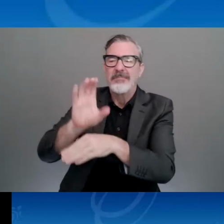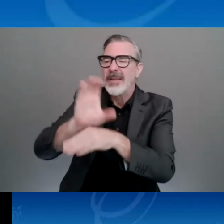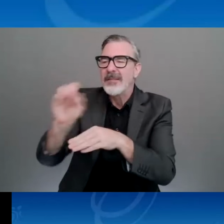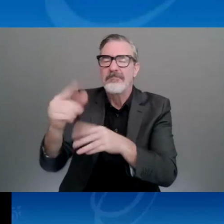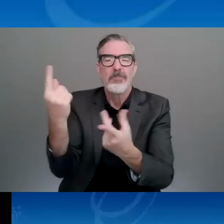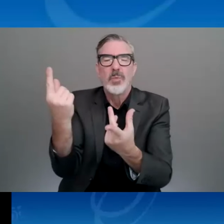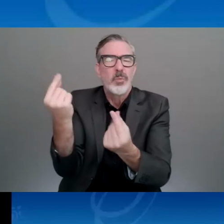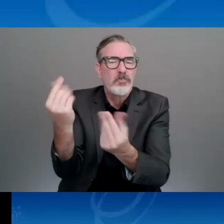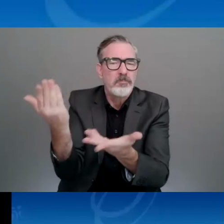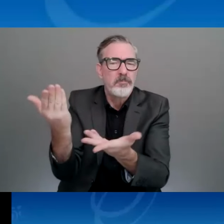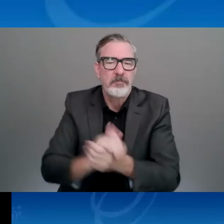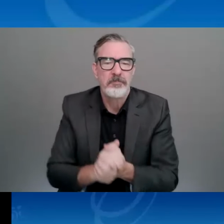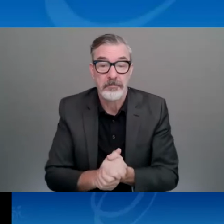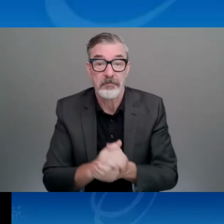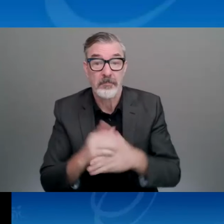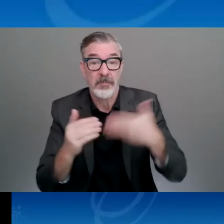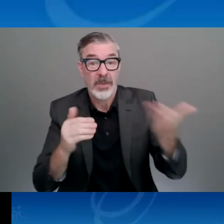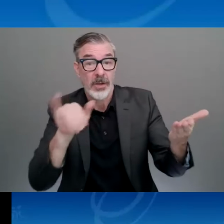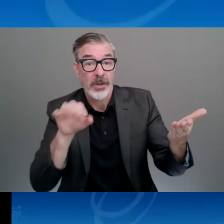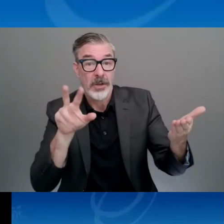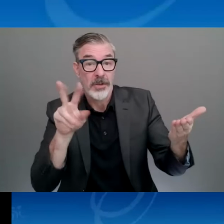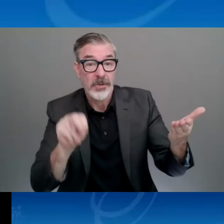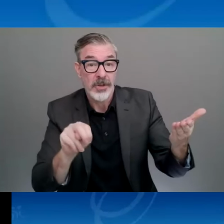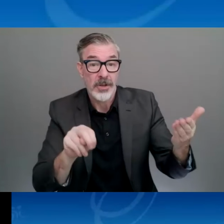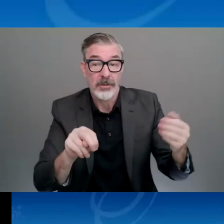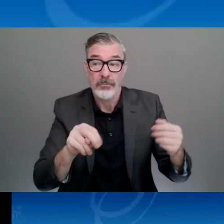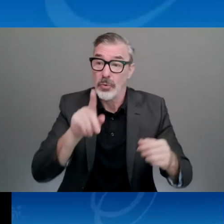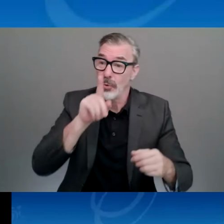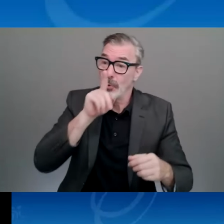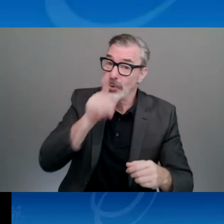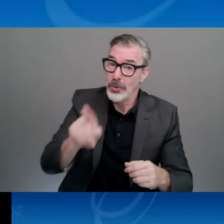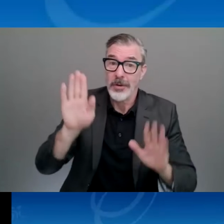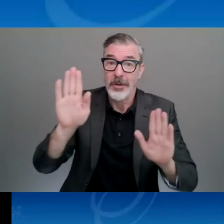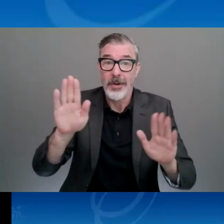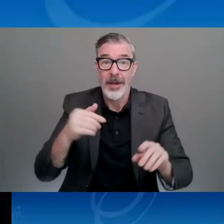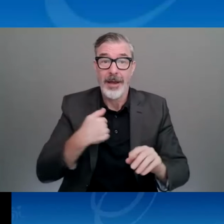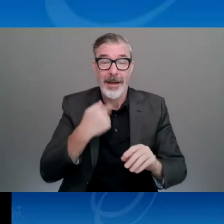Thanks, Chloe. I'm actually going to swerve my previous premises and bring up another one,